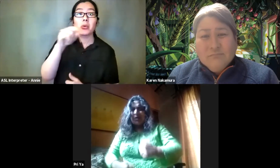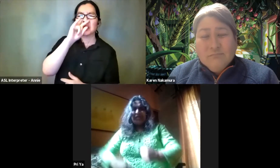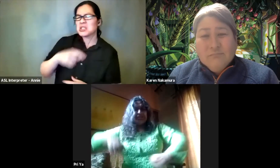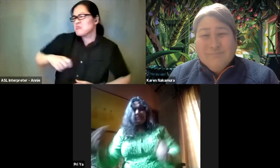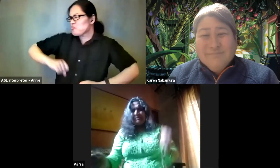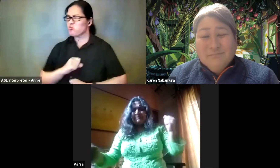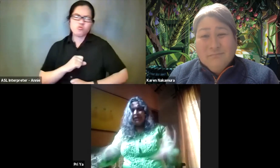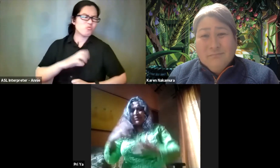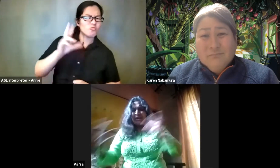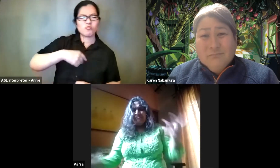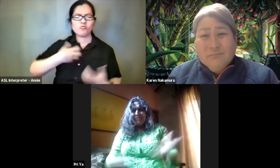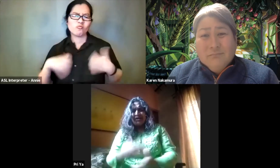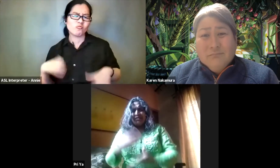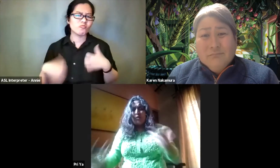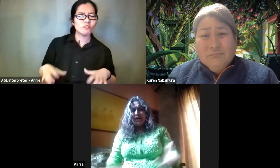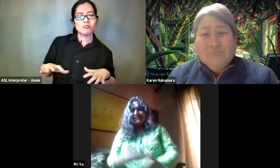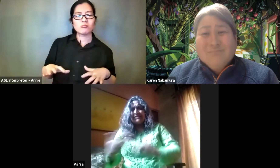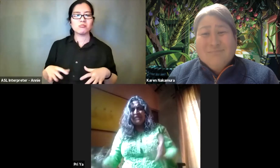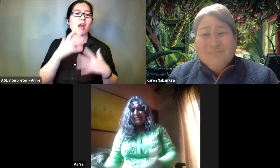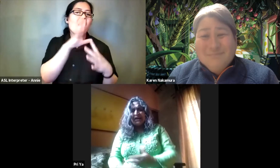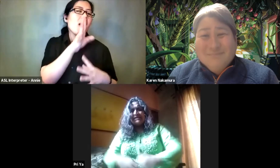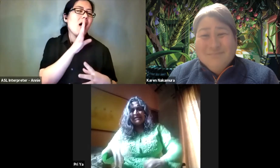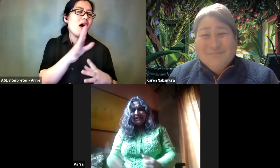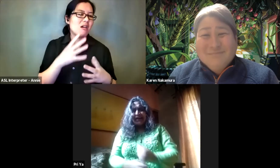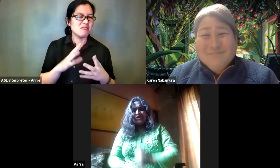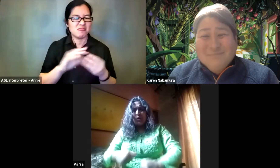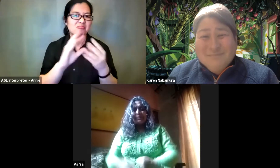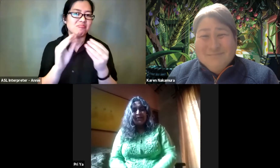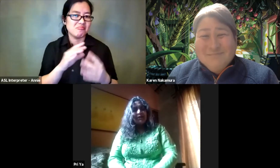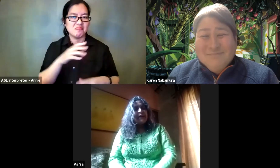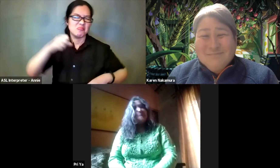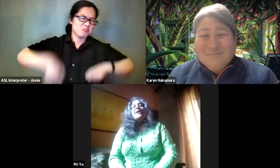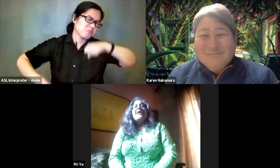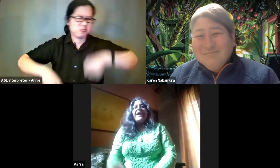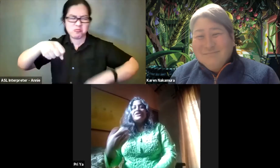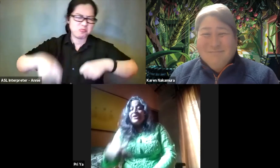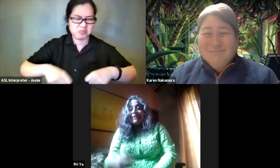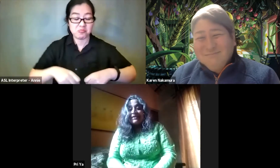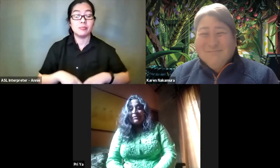don't want this, and you know the vocalized and verbalized and stomped all of that and Jigmet.